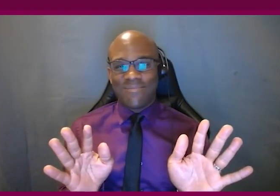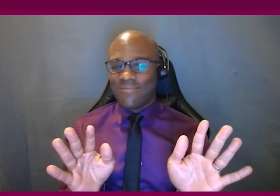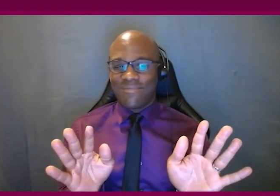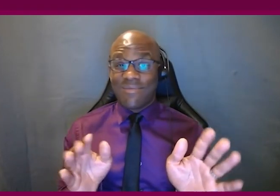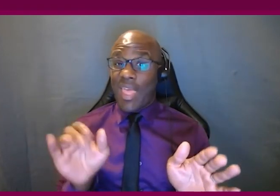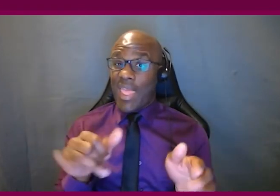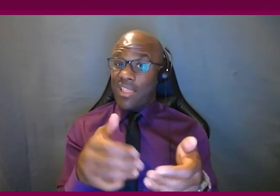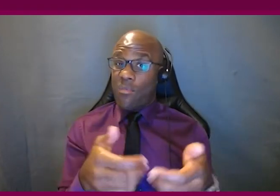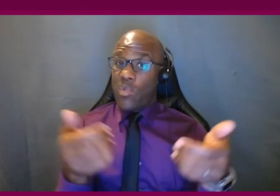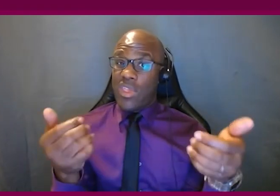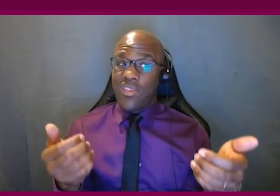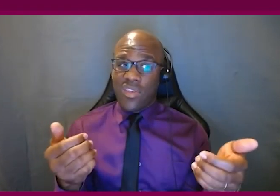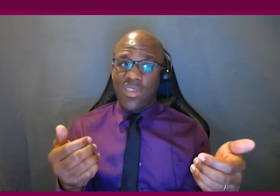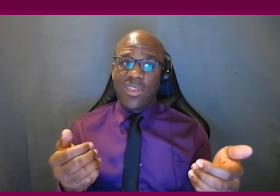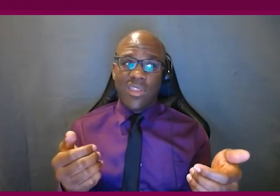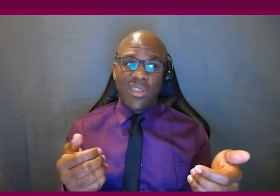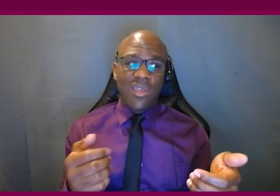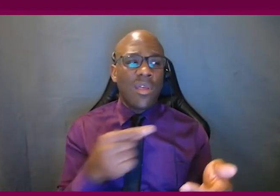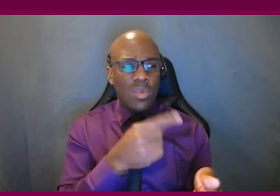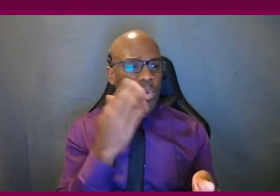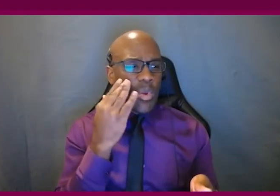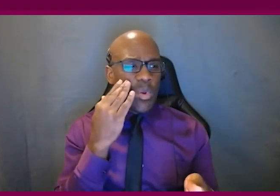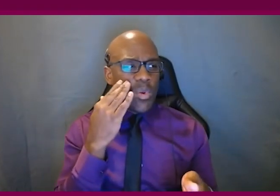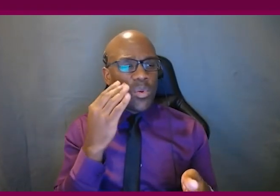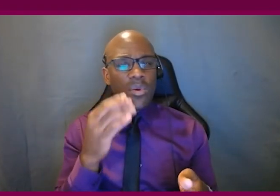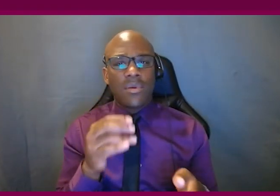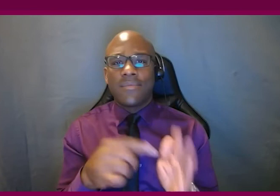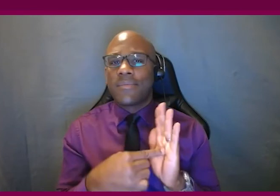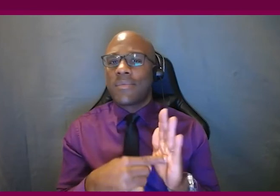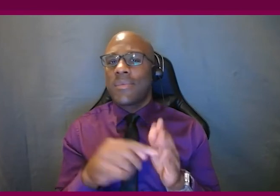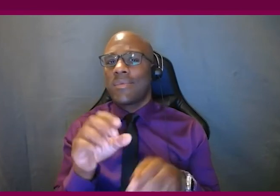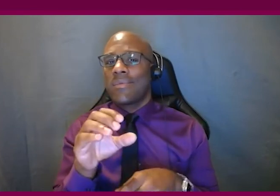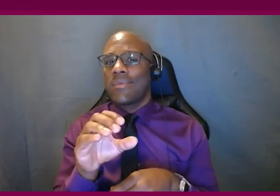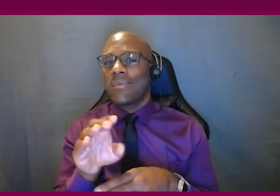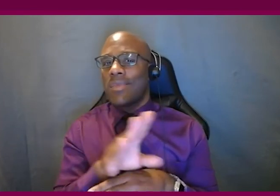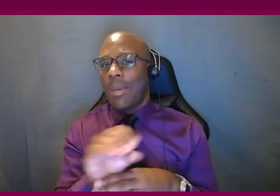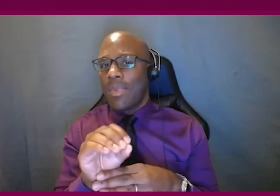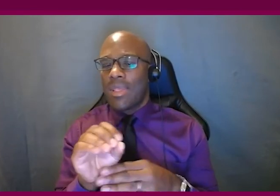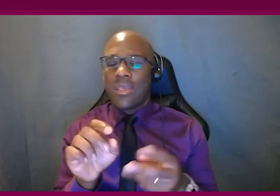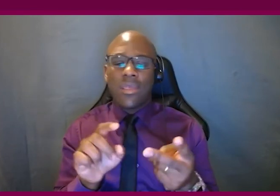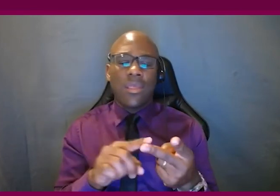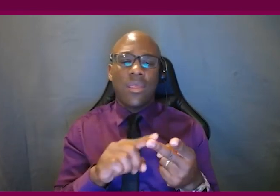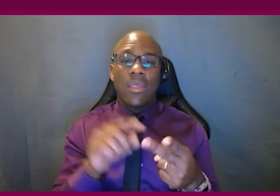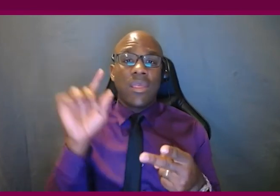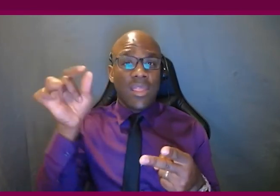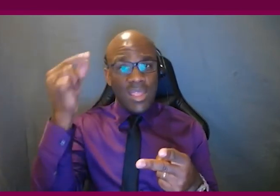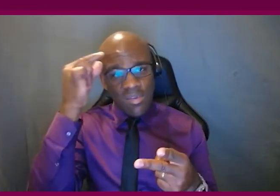We need to include them. We need to make things more accessible, which is absolutely true.